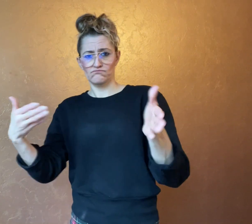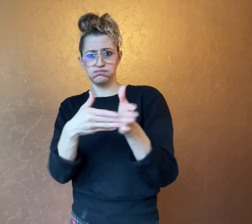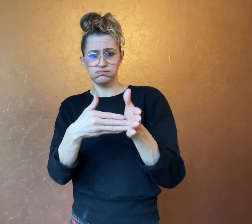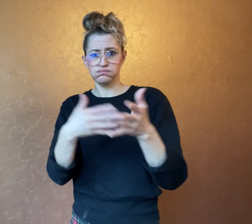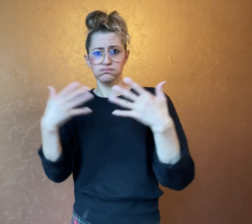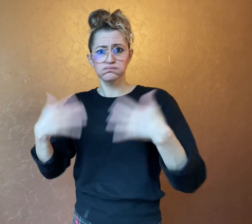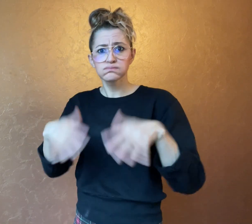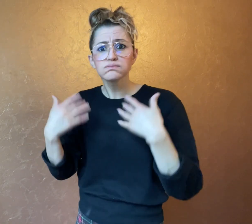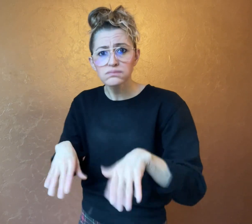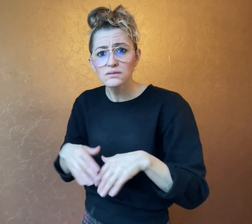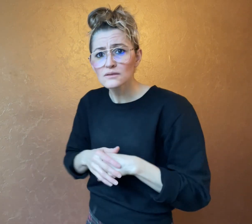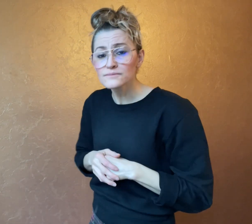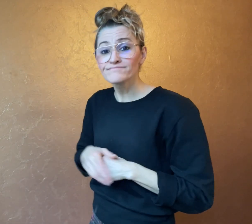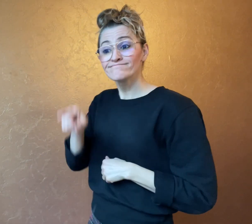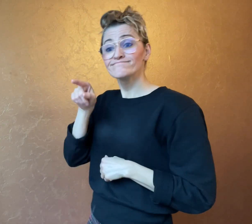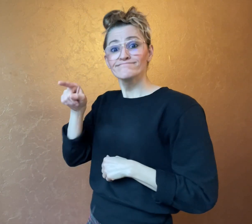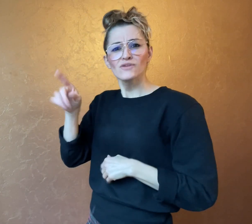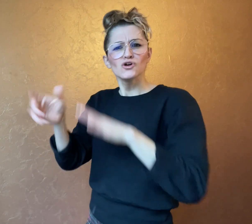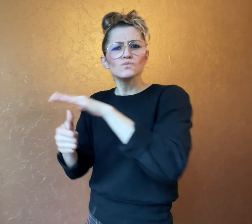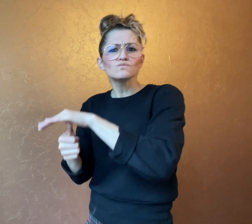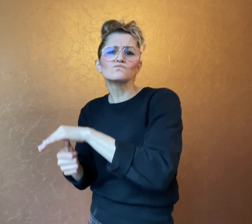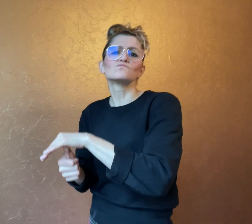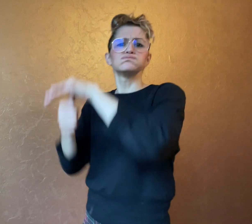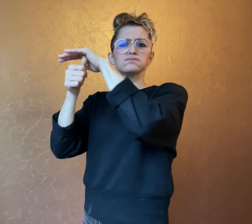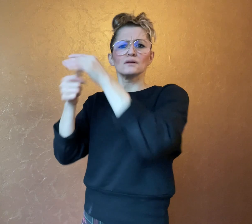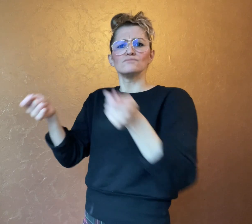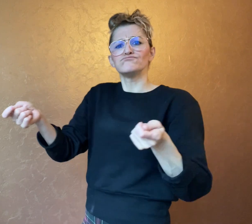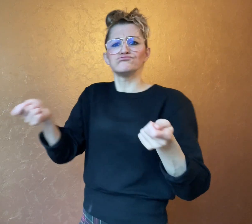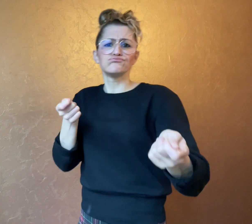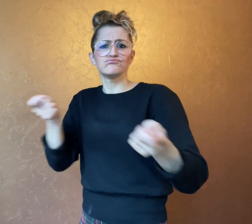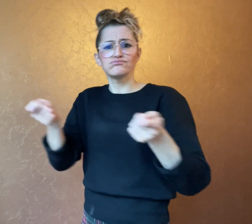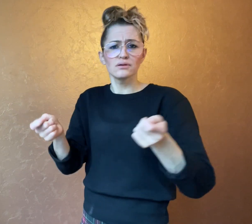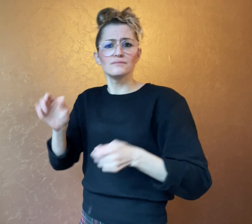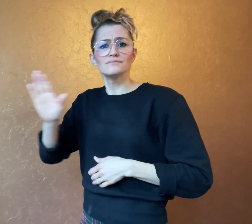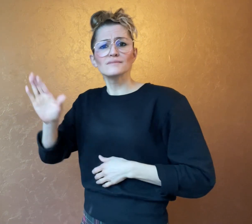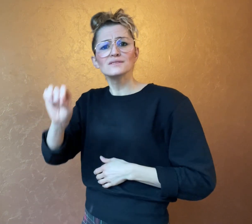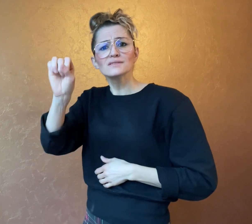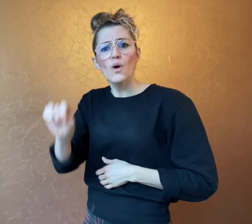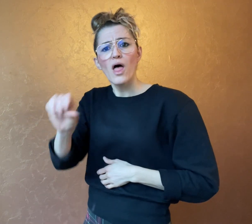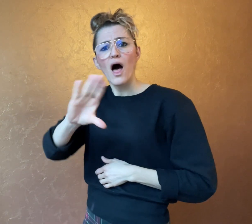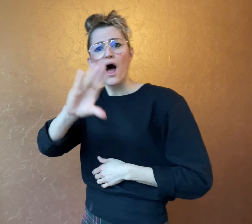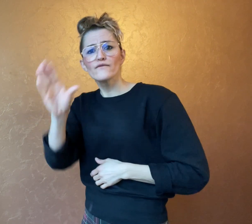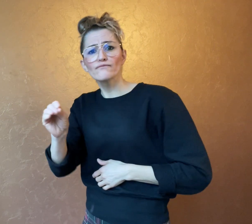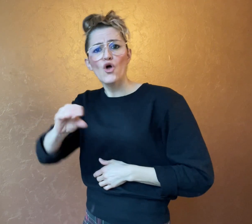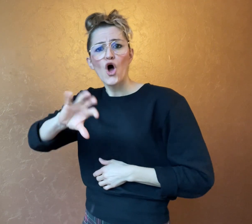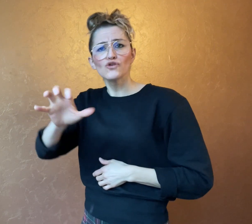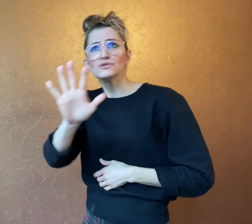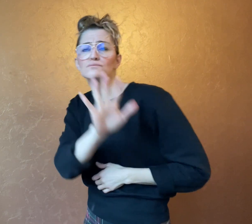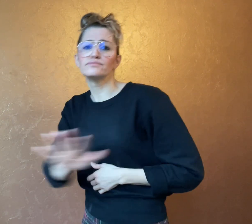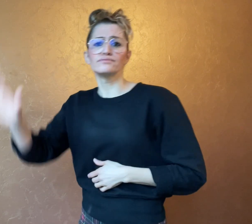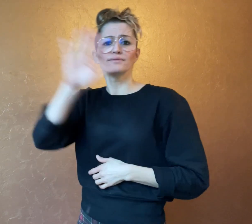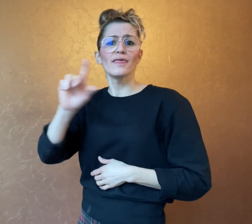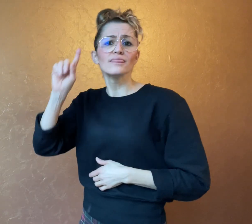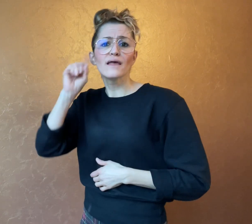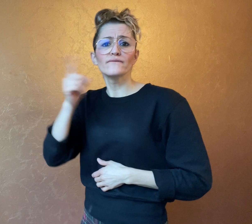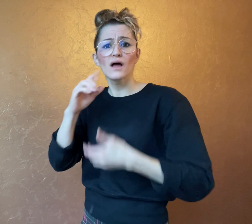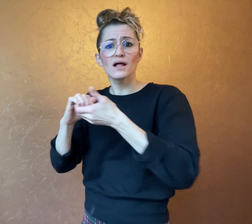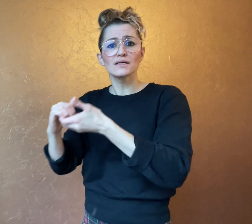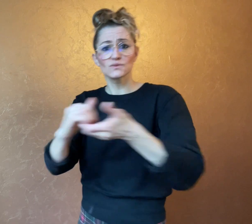Deaf people to be able to speak. The Chief Executive